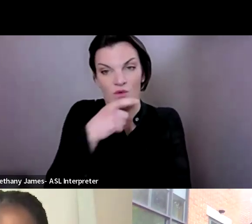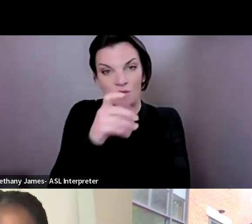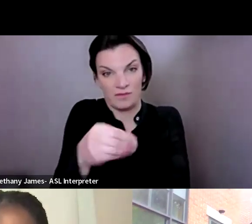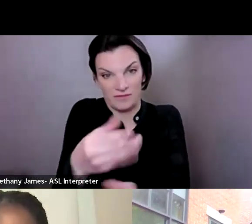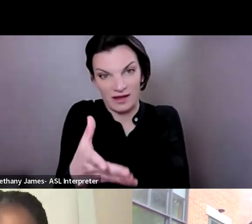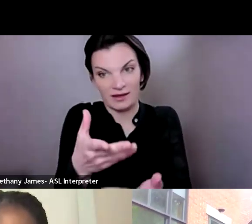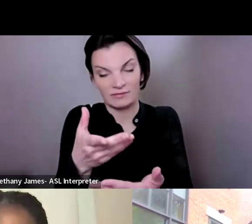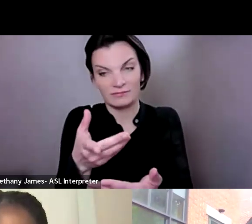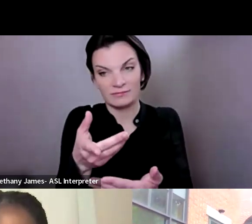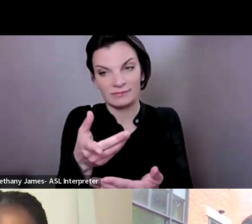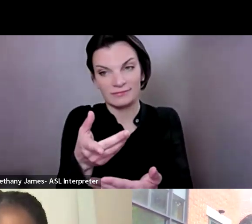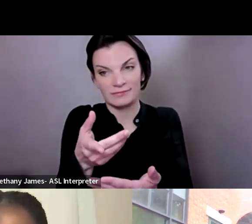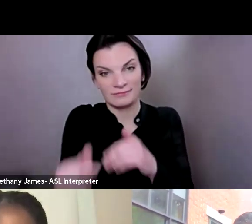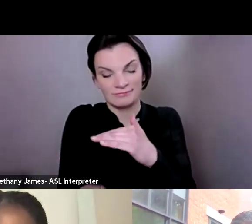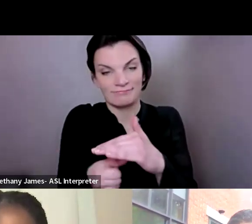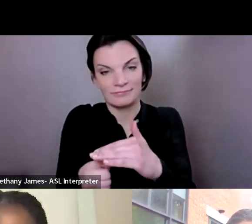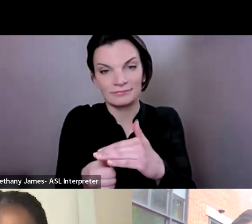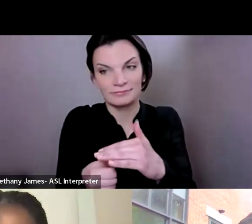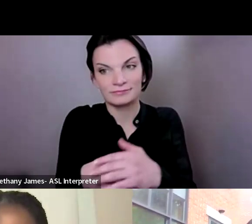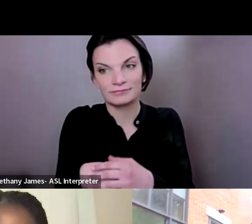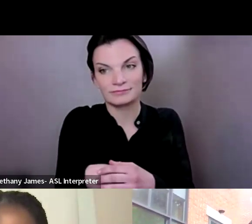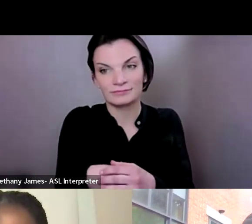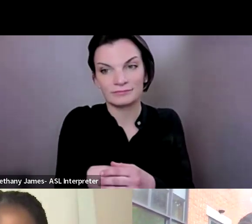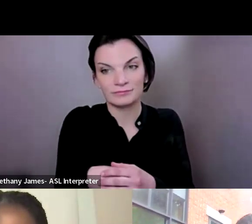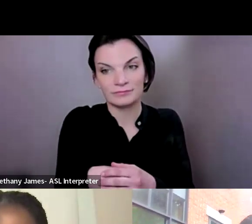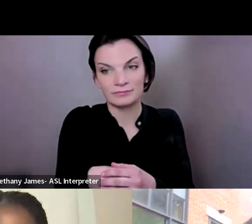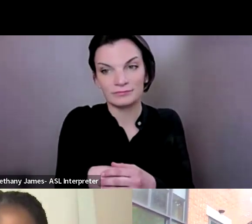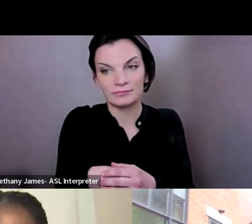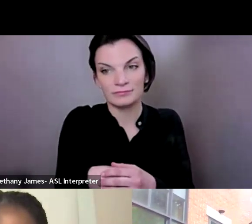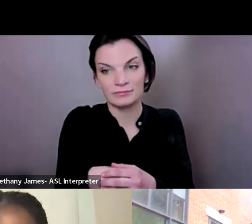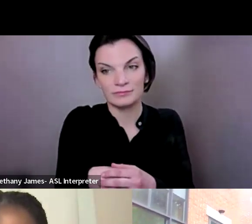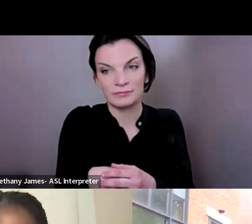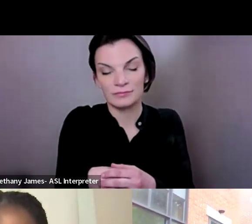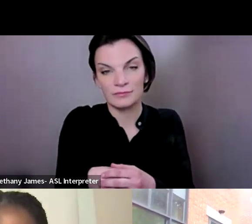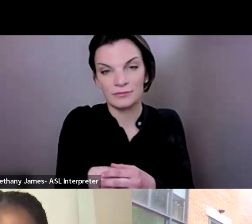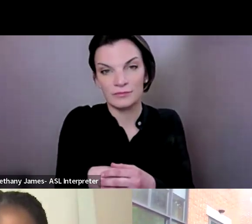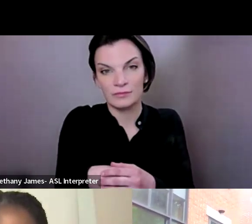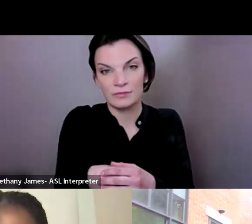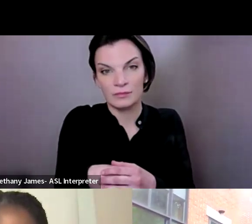insurance. A lot of healthcare providers really don't-- they can't afford to practice in